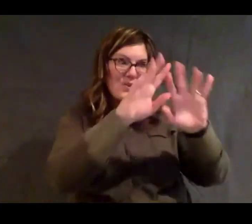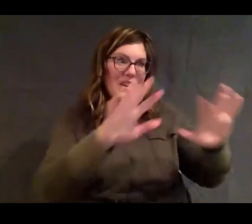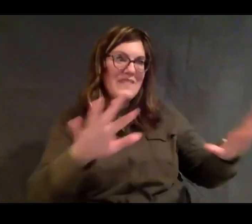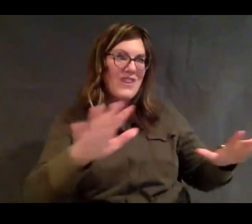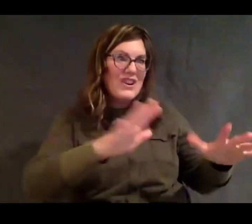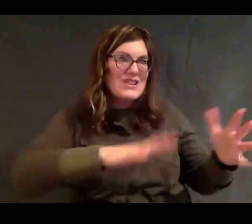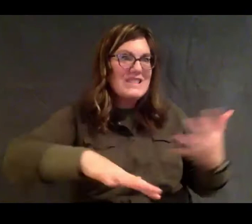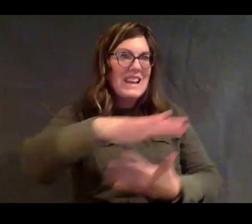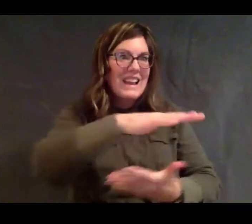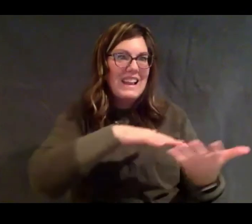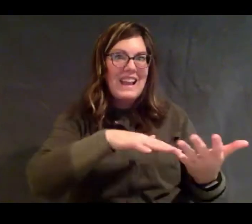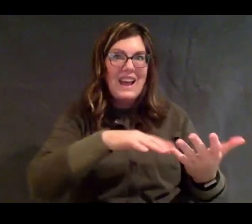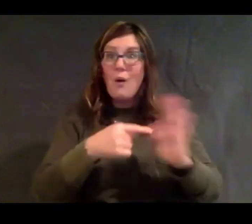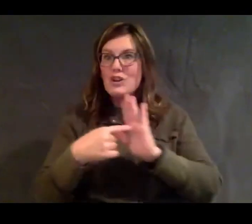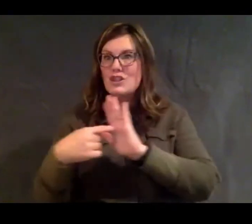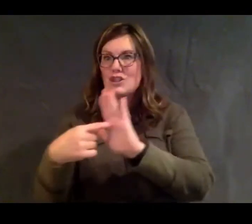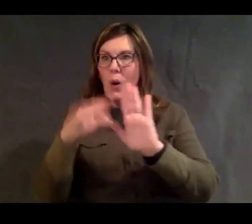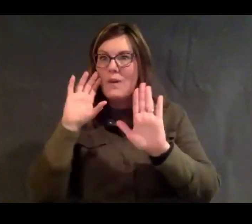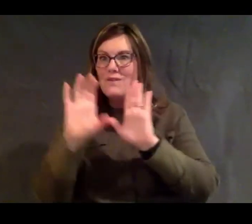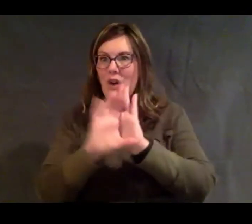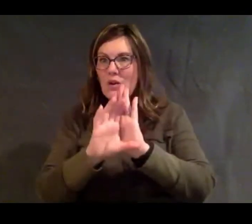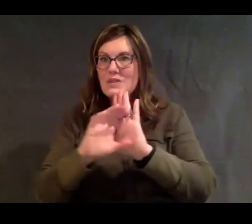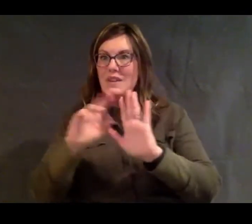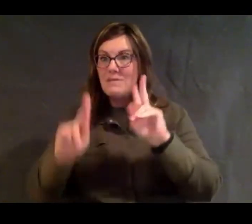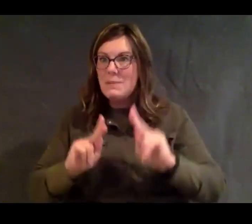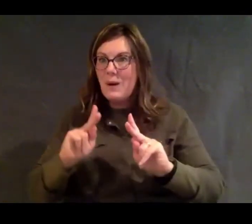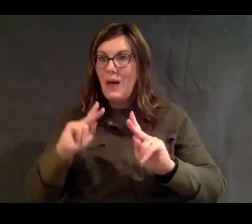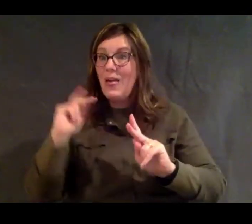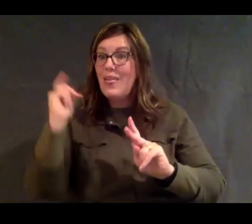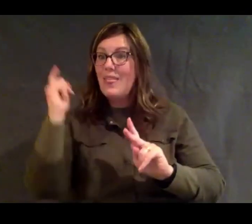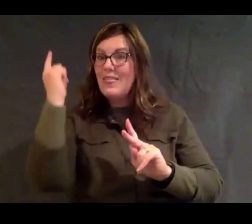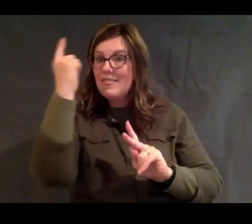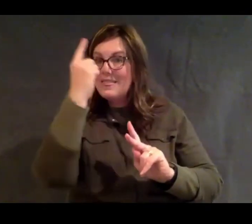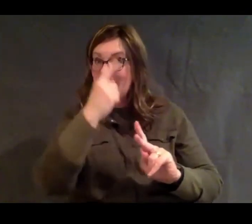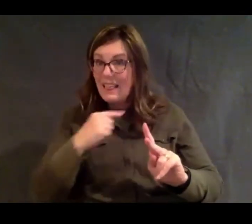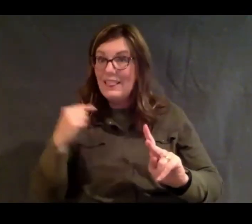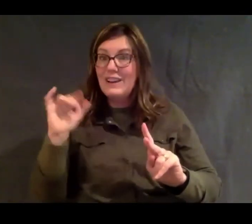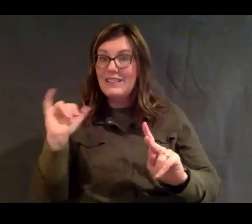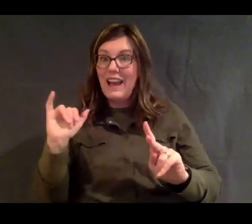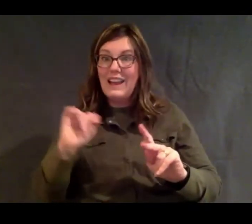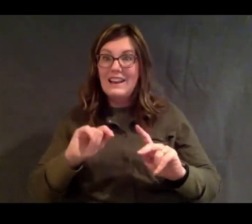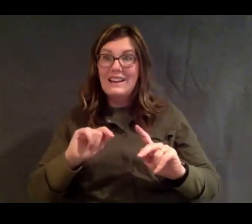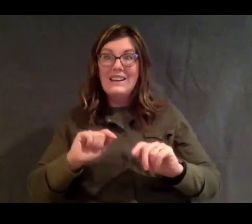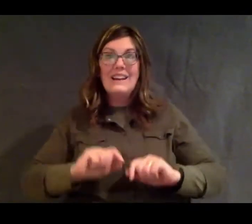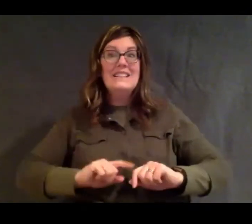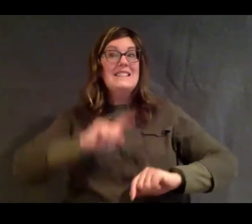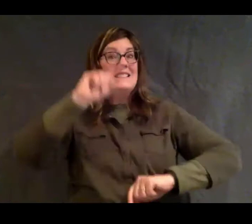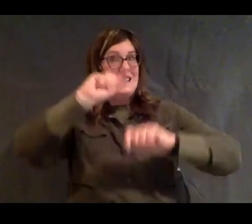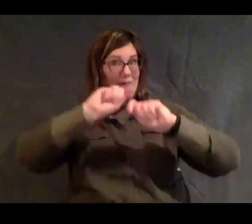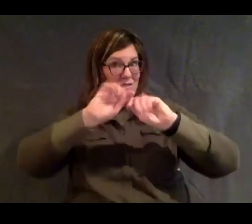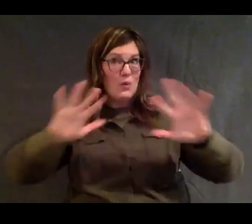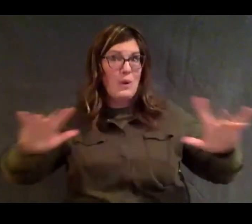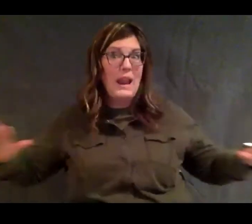photos of people that look like a rainbow of folks and then you walk in and you go to class